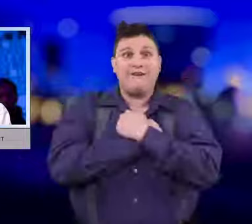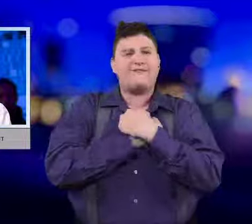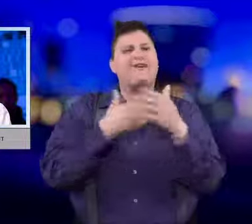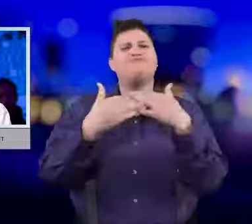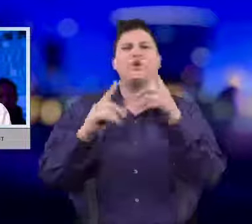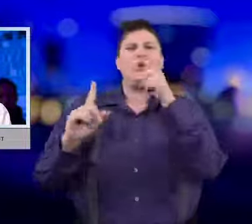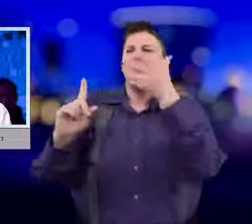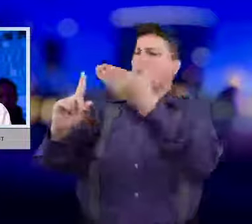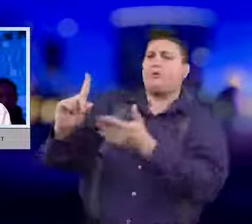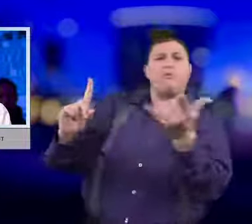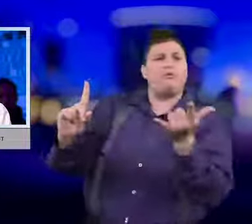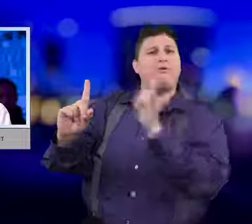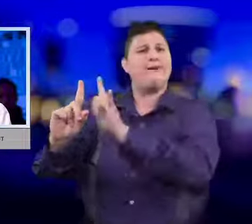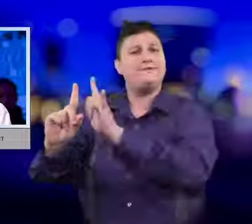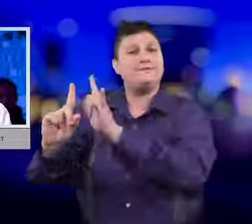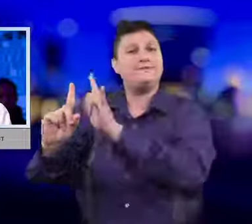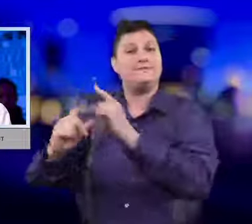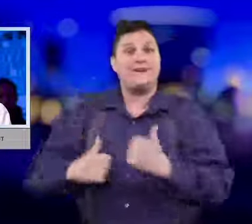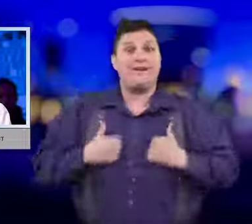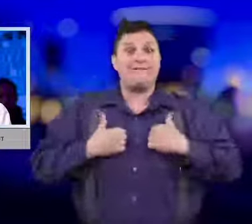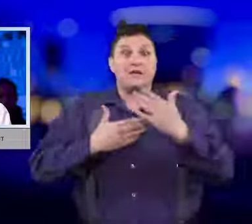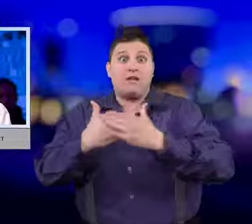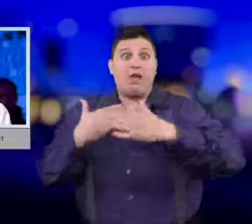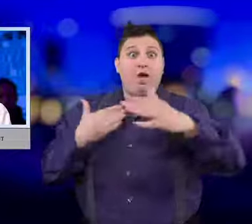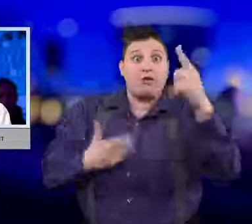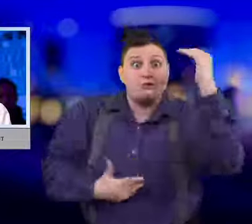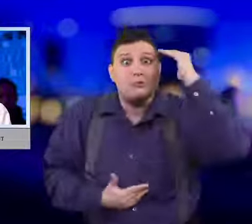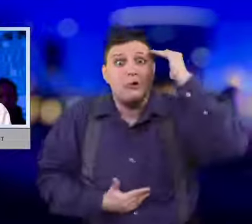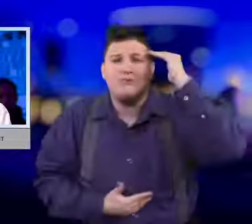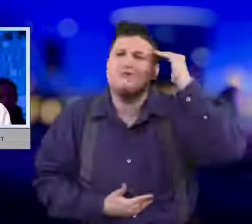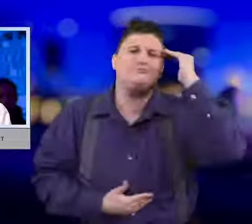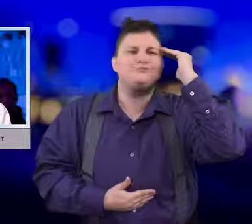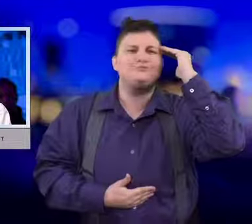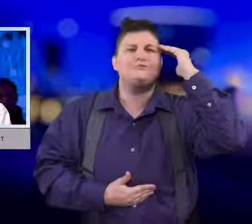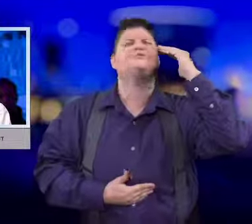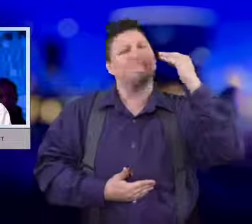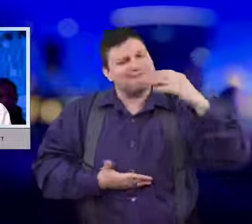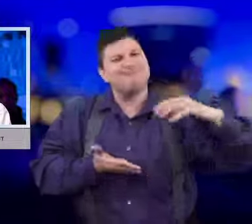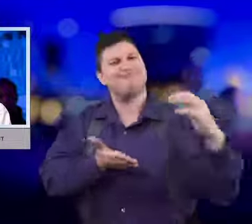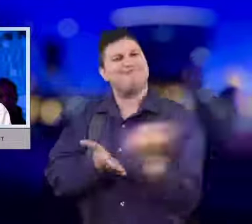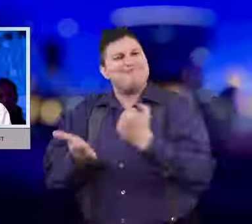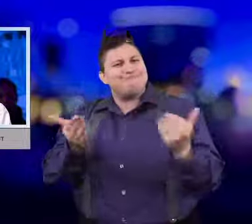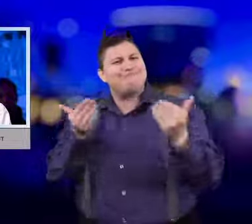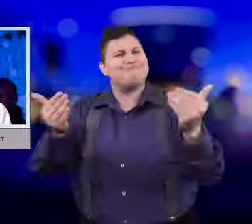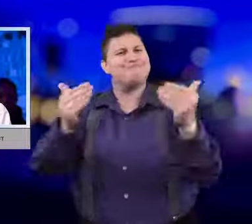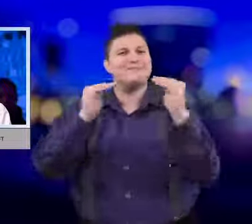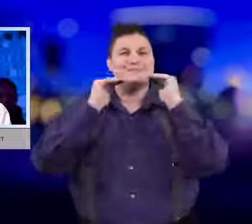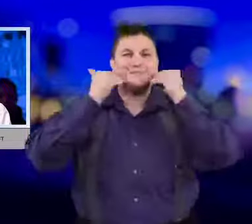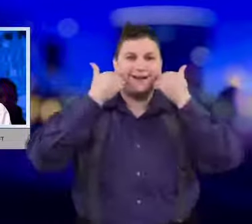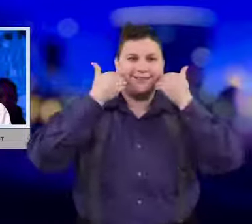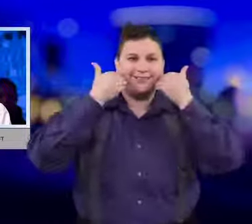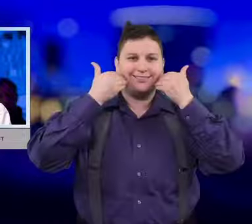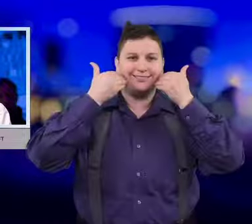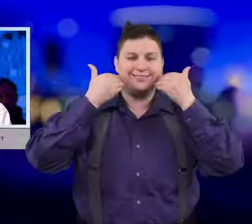Love who you love because life isn't guaranteed. Smile."